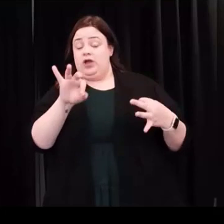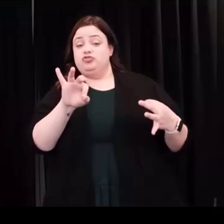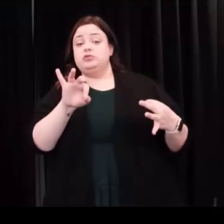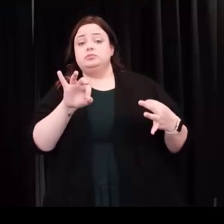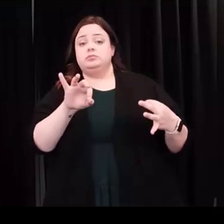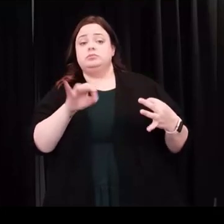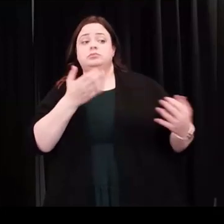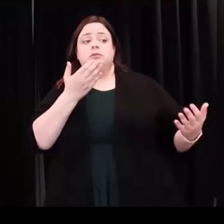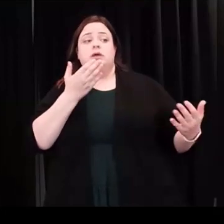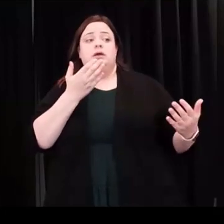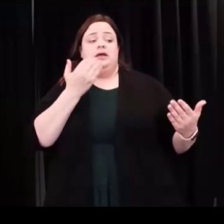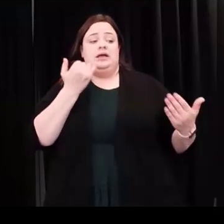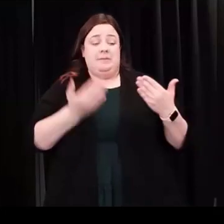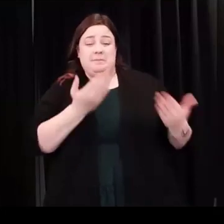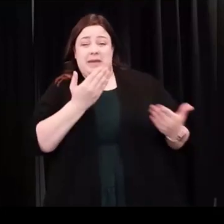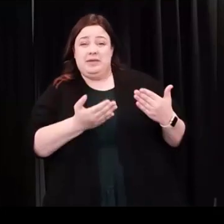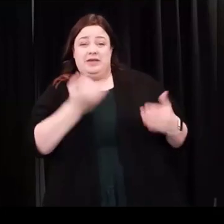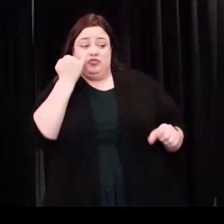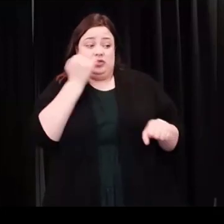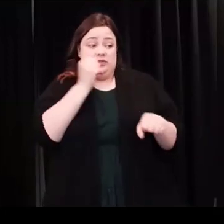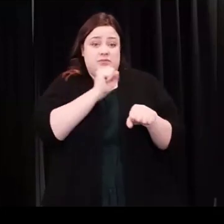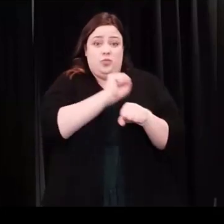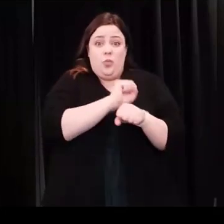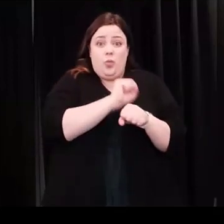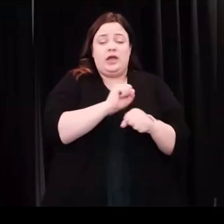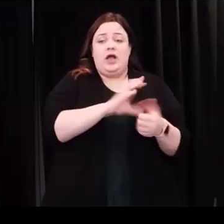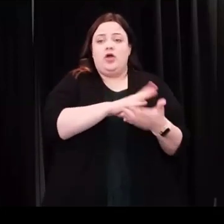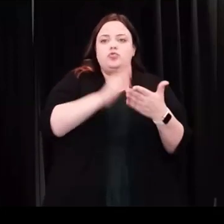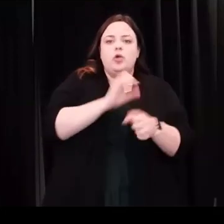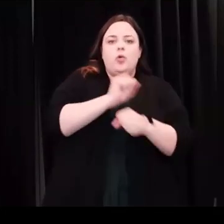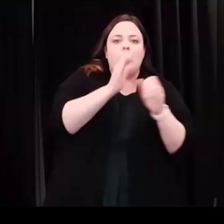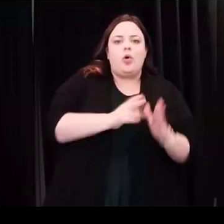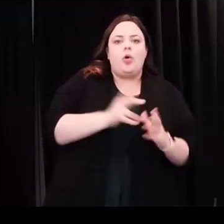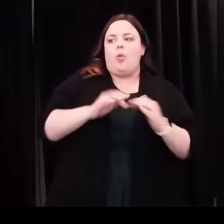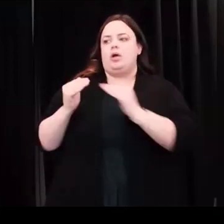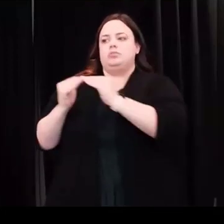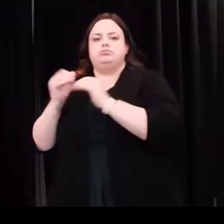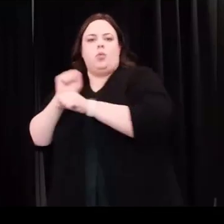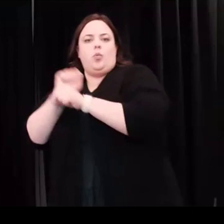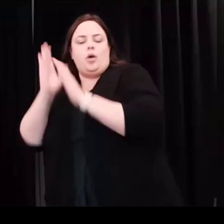maybe if she's working for you, she's a student worker, or this is a co-worker, they may need